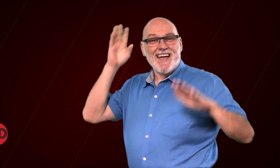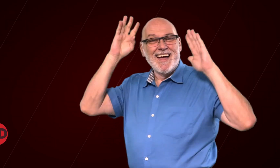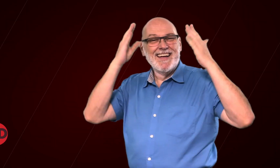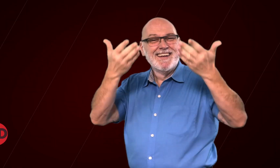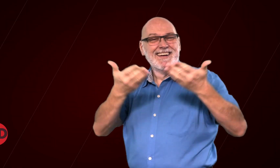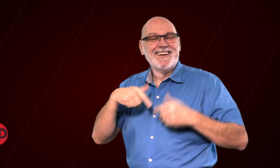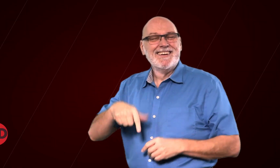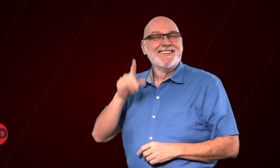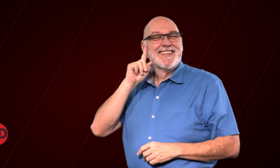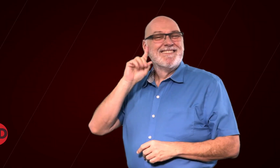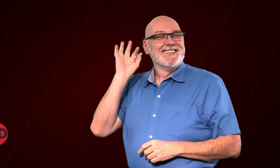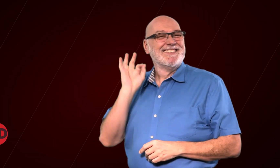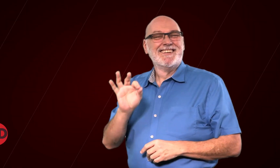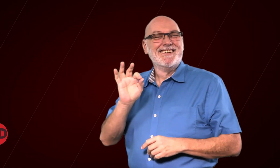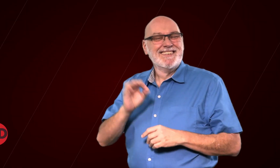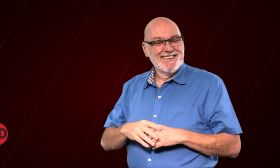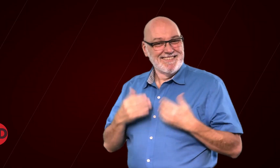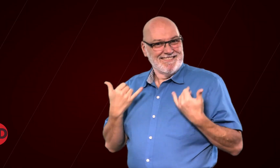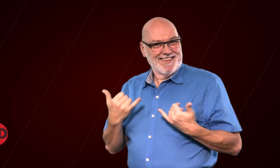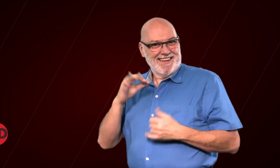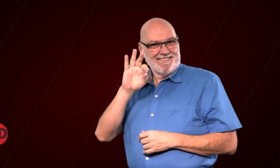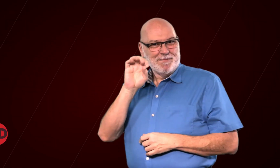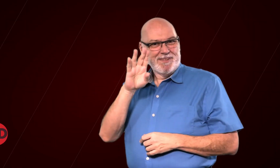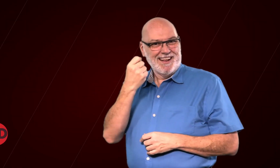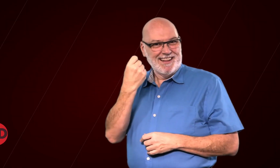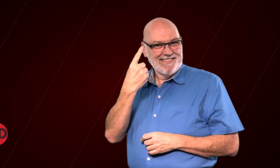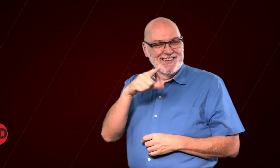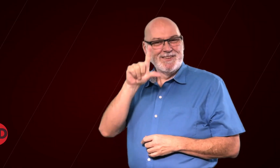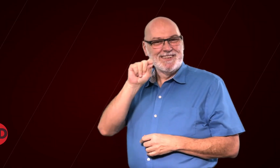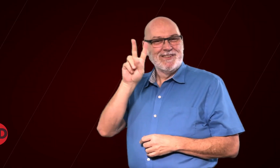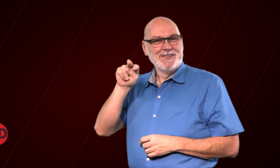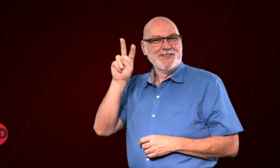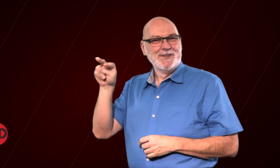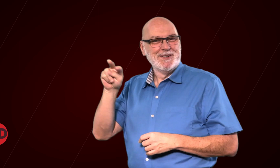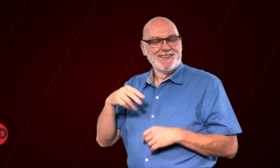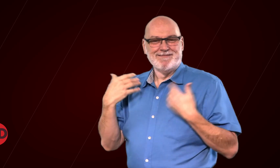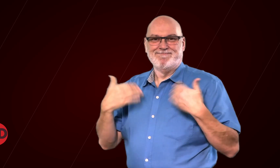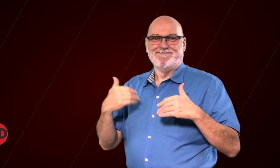[Anselmo]: Hello! This is DeafDots, 11 February 2022.